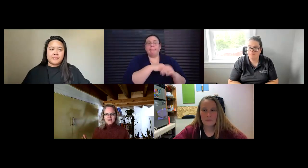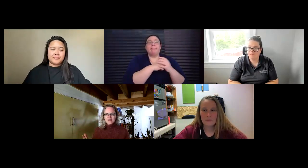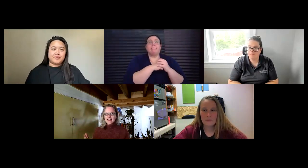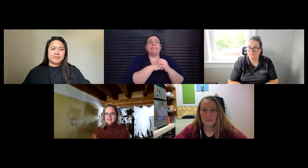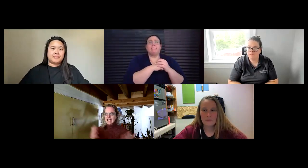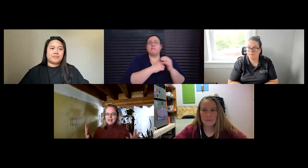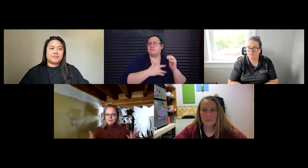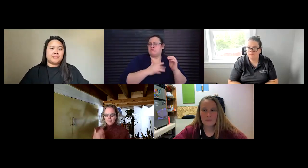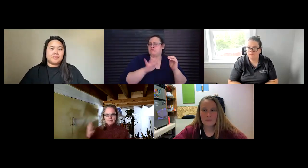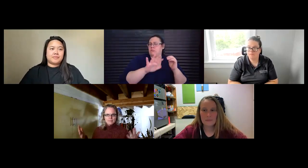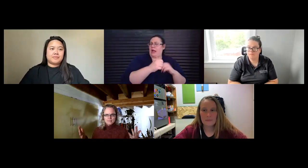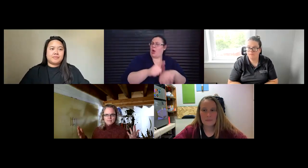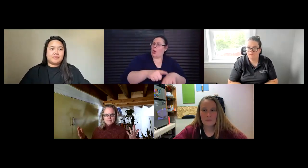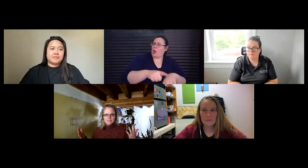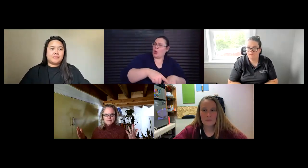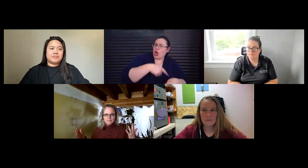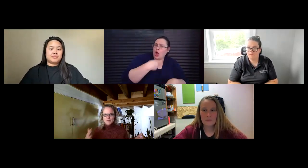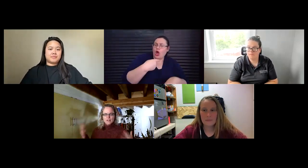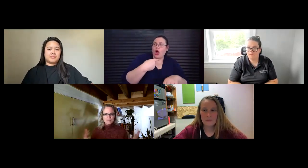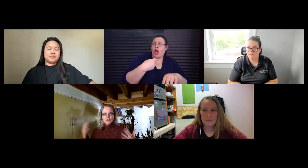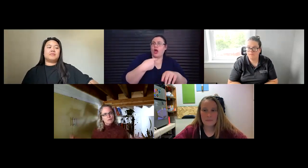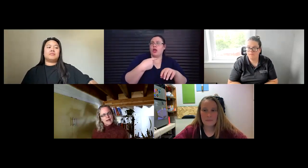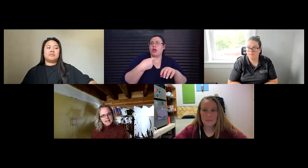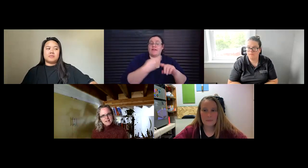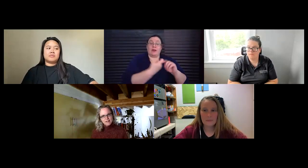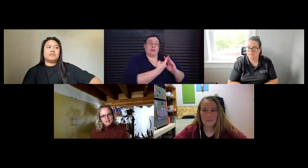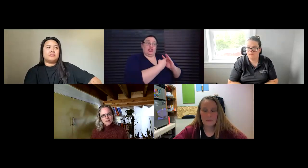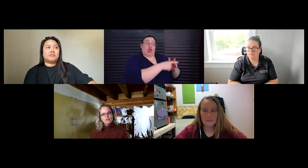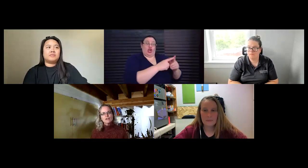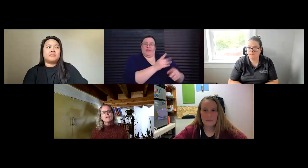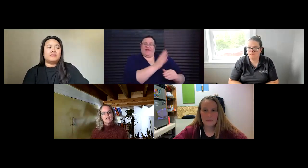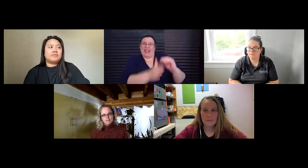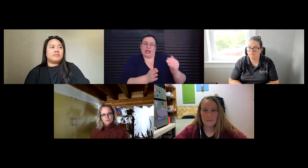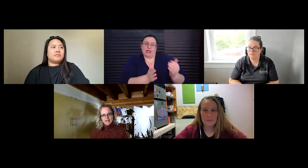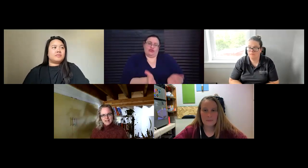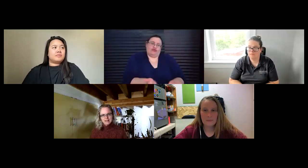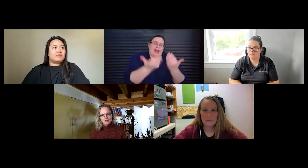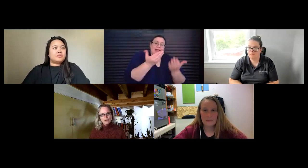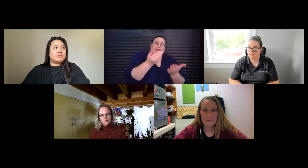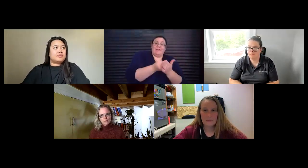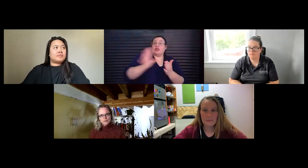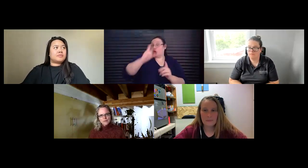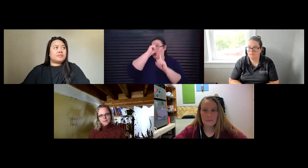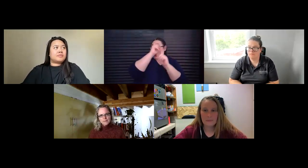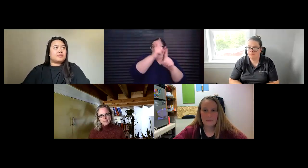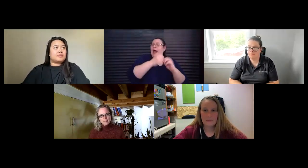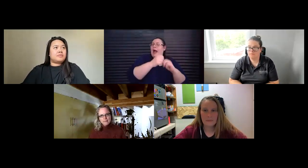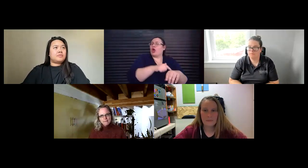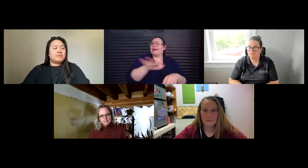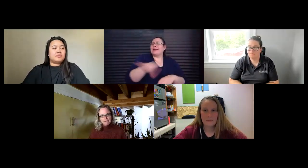long did it take from start to finish to raise the funds that you were shooting for raising your goal?